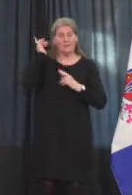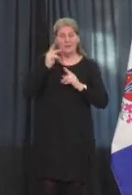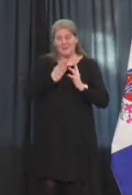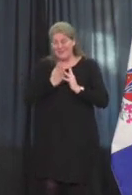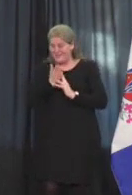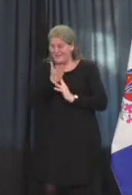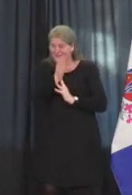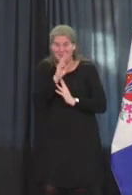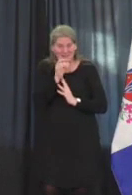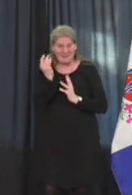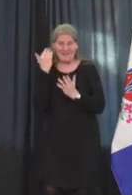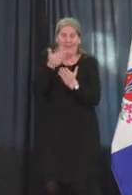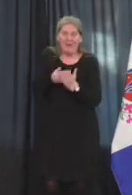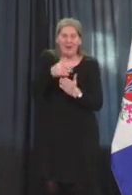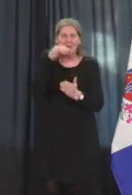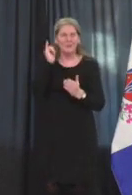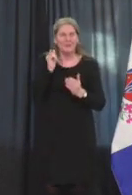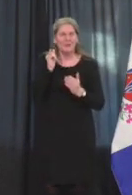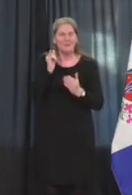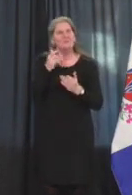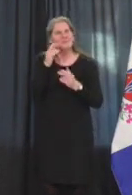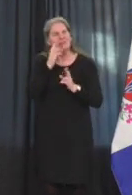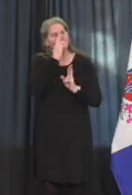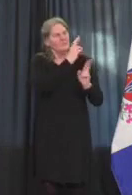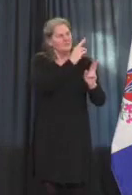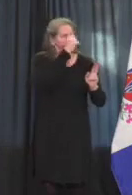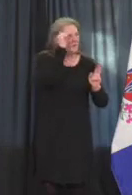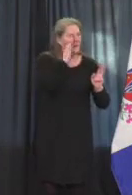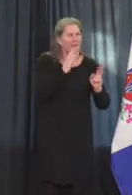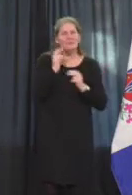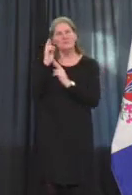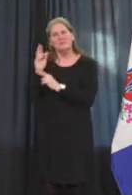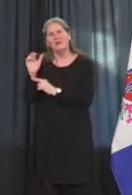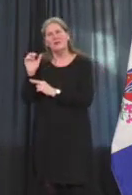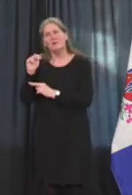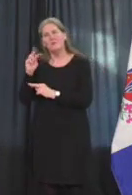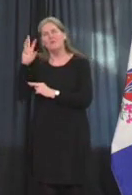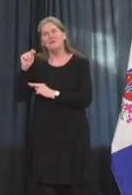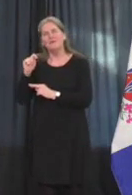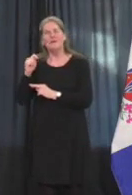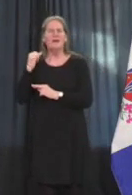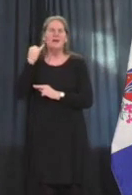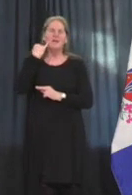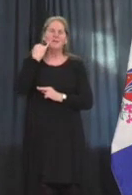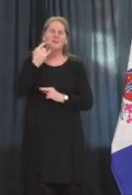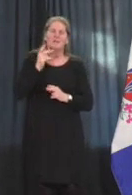COLUMBIA, WE NEED TO BE RESPECTFUL FOR THOSE OTHERS THAT ARE TRAVELLING HOME. IF IT'S PEOPLE THAT ARE JUST --